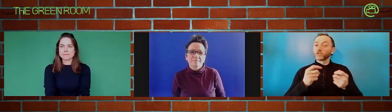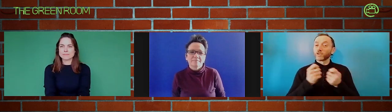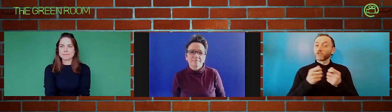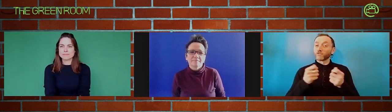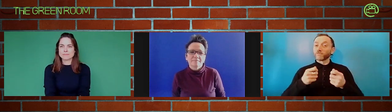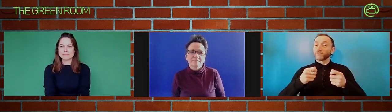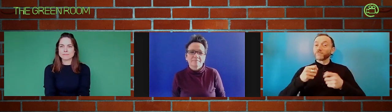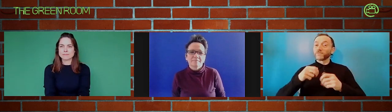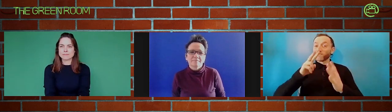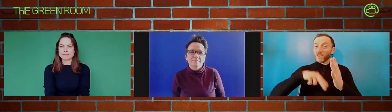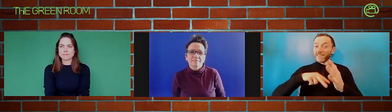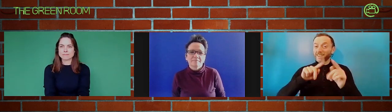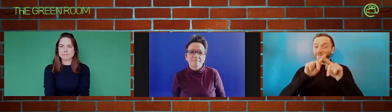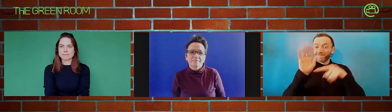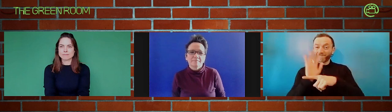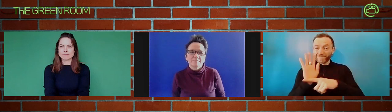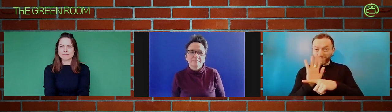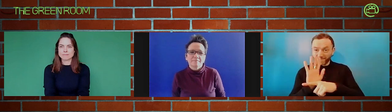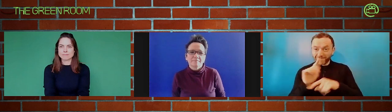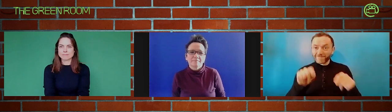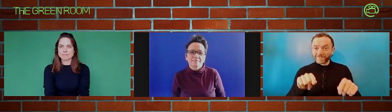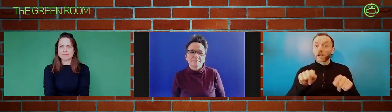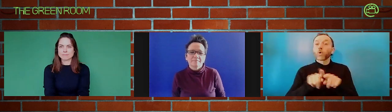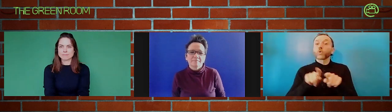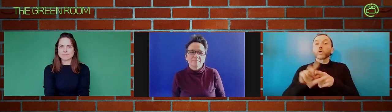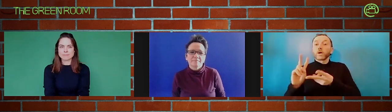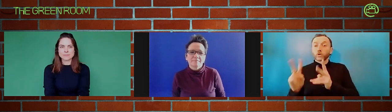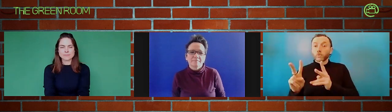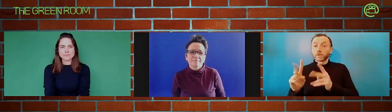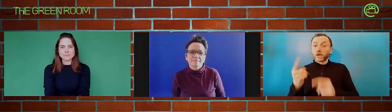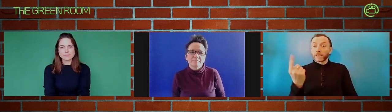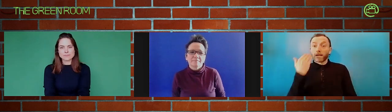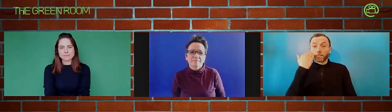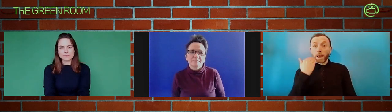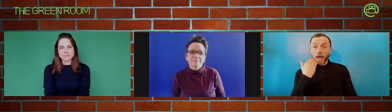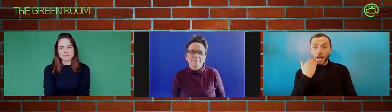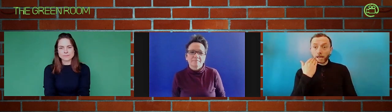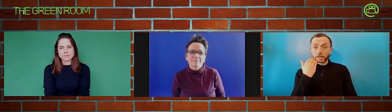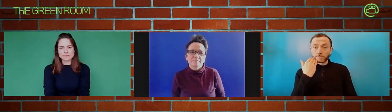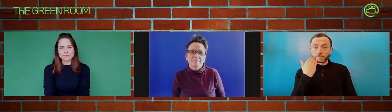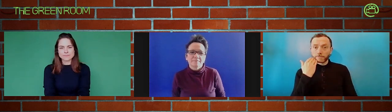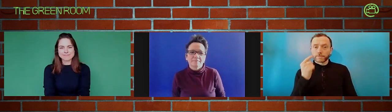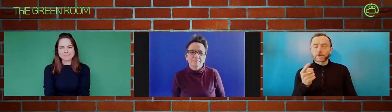and a black woman. And she came up so that. Yes. Sorry the theatre company that I was